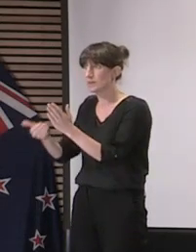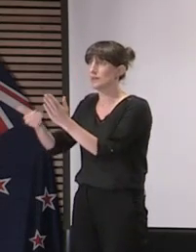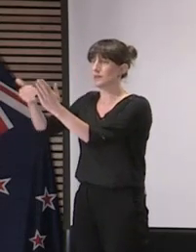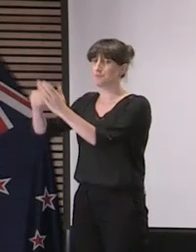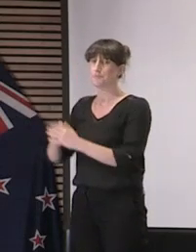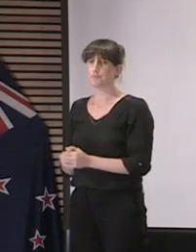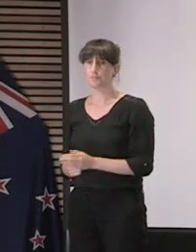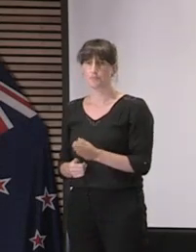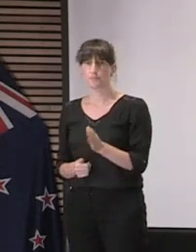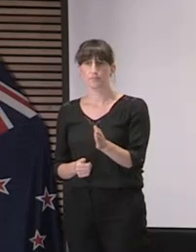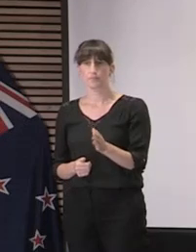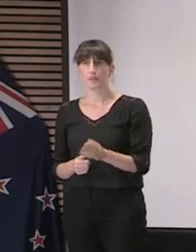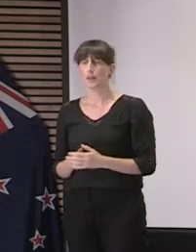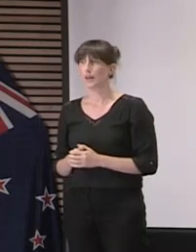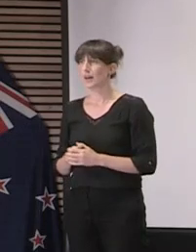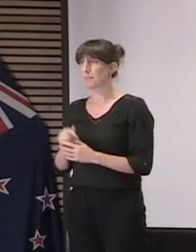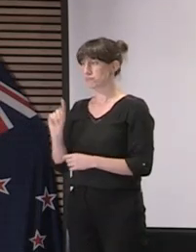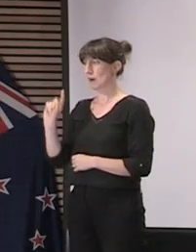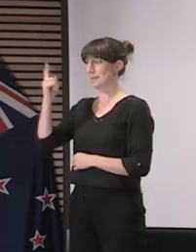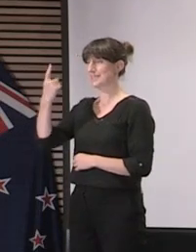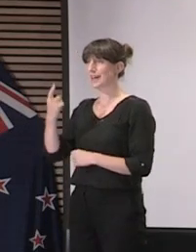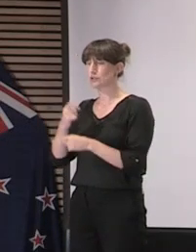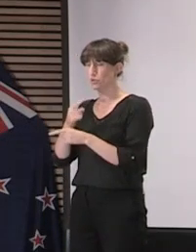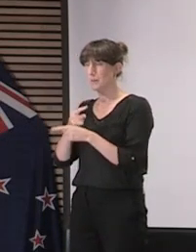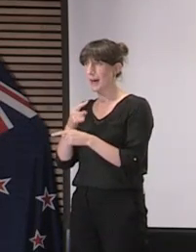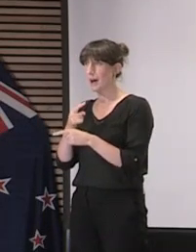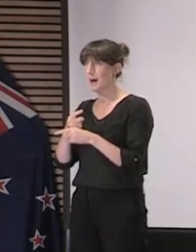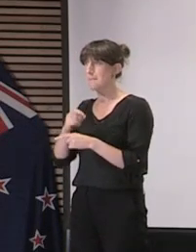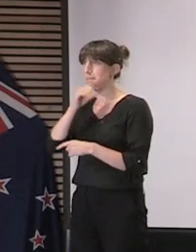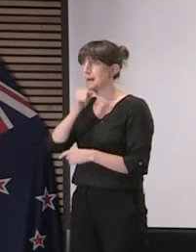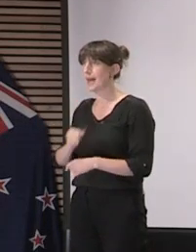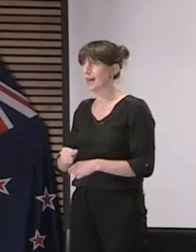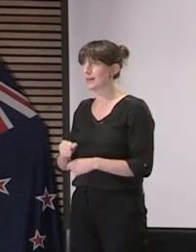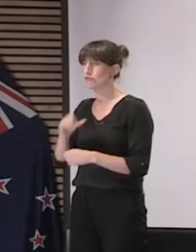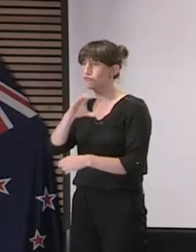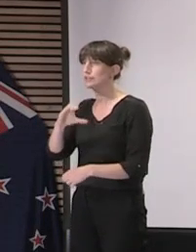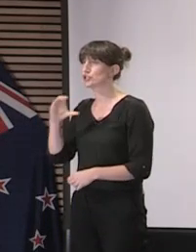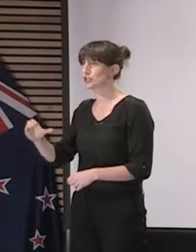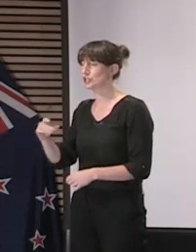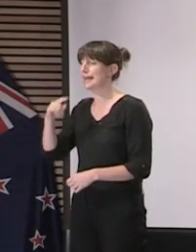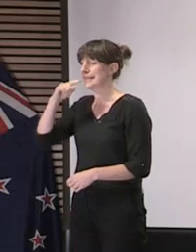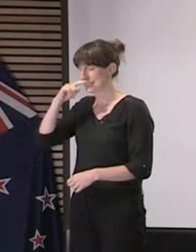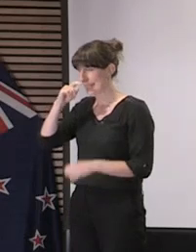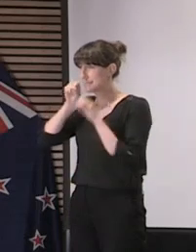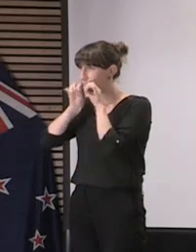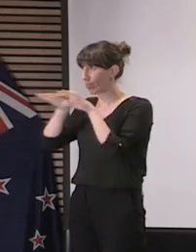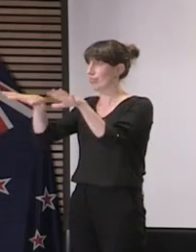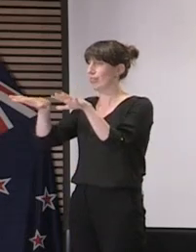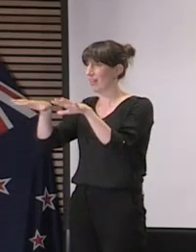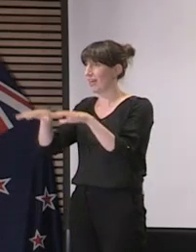services for those who need it. REPORTER: The Prime Minister described a man in Christchurch that was sneezing